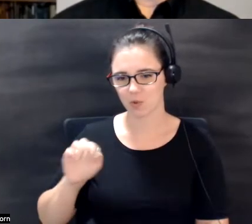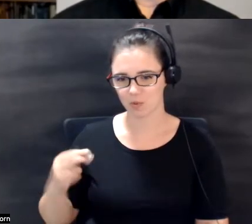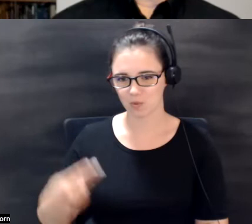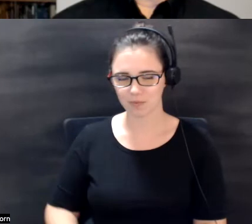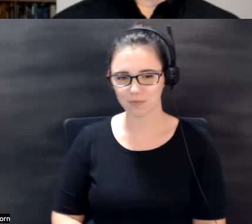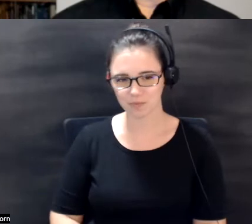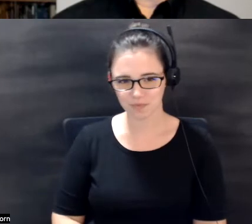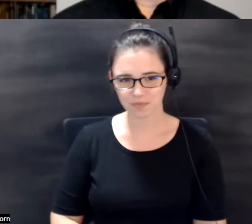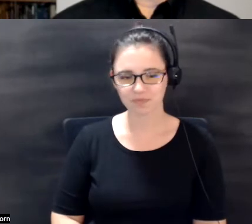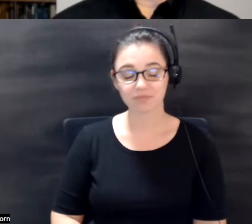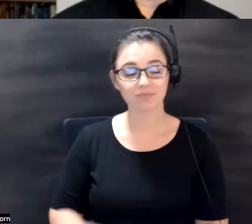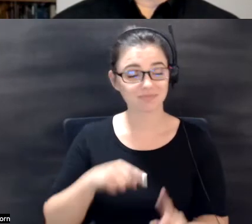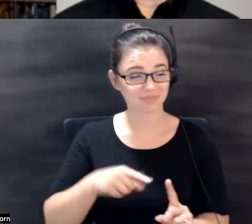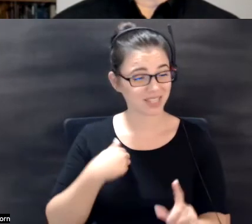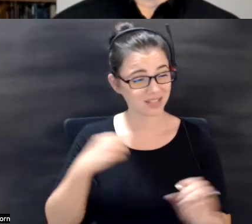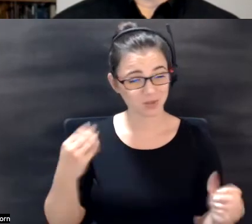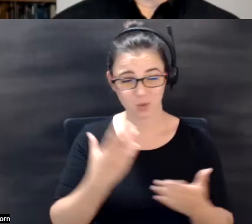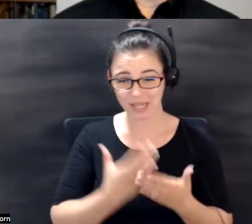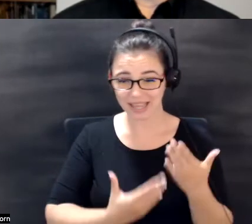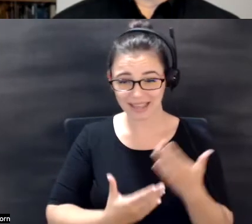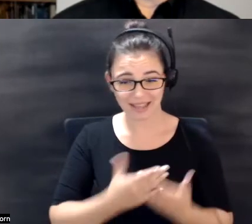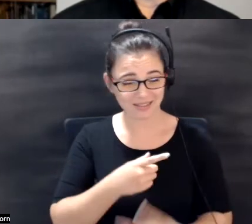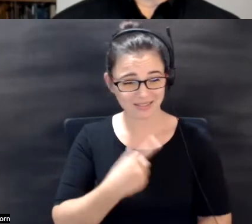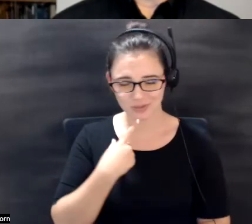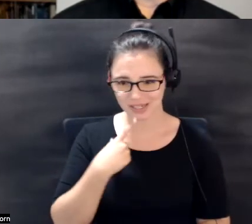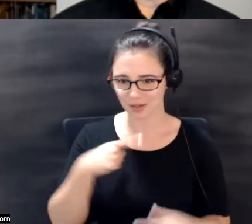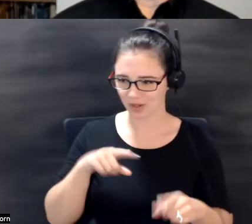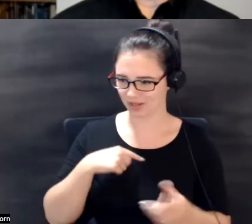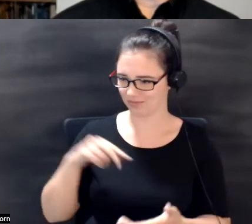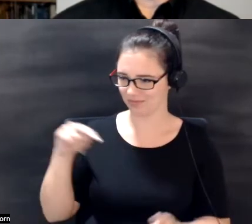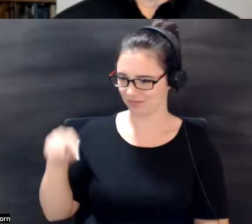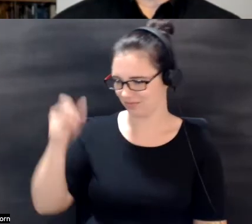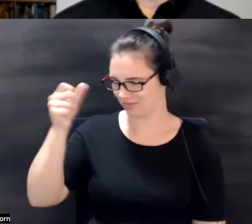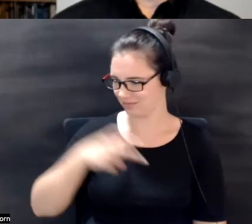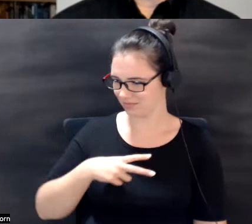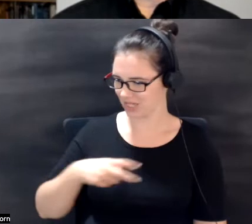He has no hands, you say, as you look at the man seated before you,